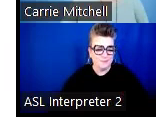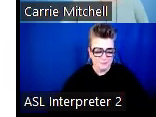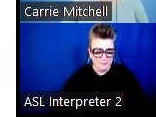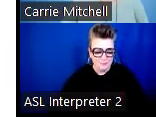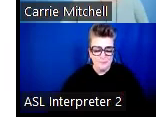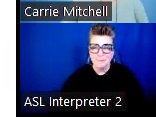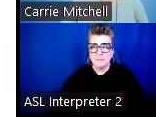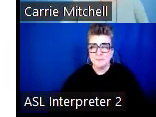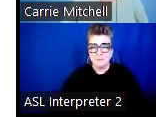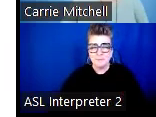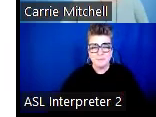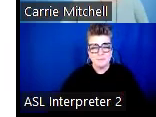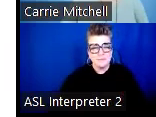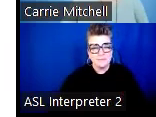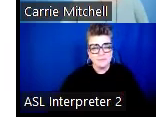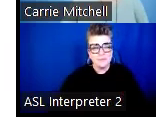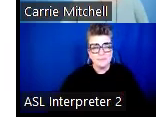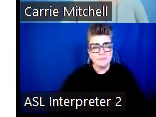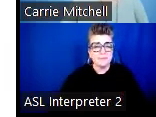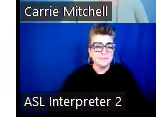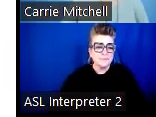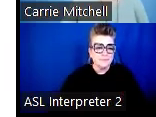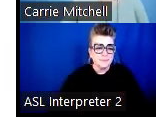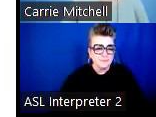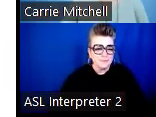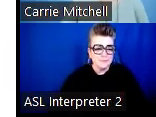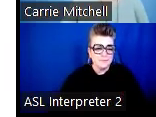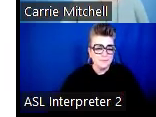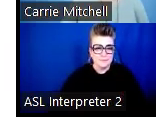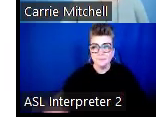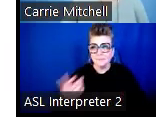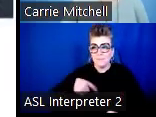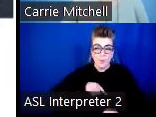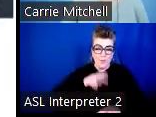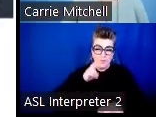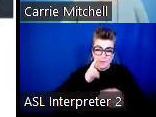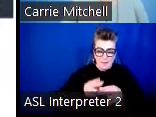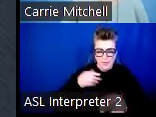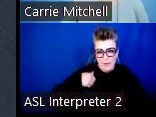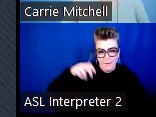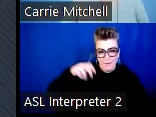So we've mentioned extensively that we have this NIH scientific data sharing site.